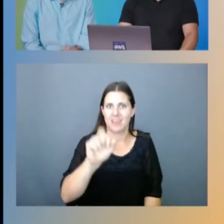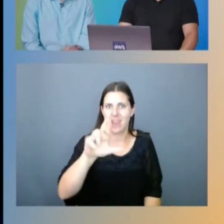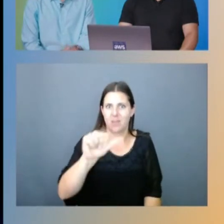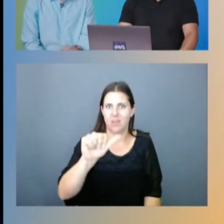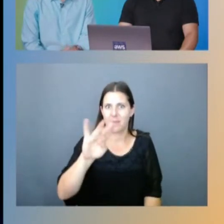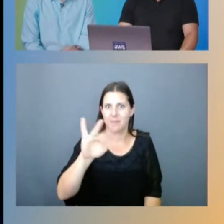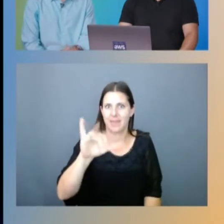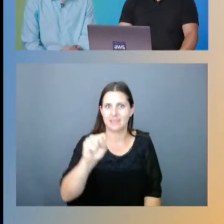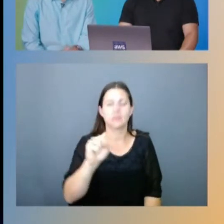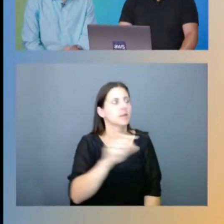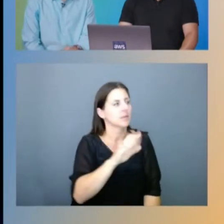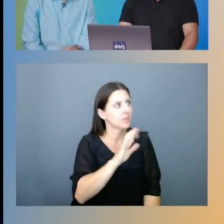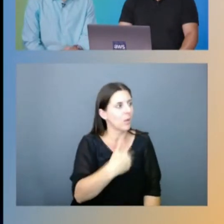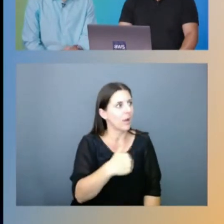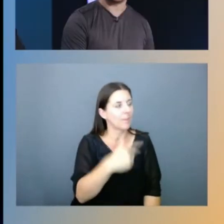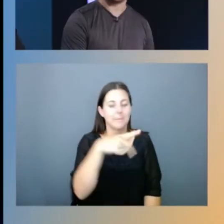Yeah, it's growing super rapidly, yeah.